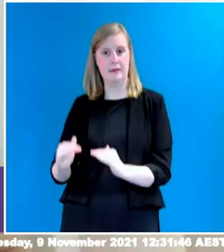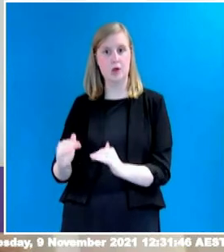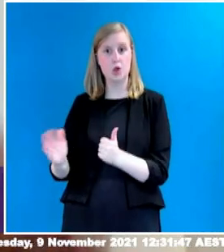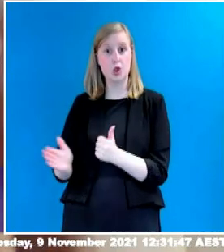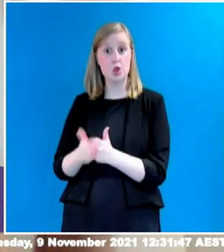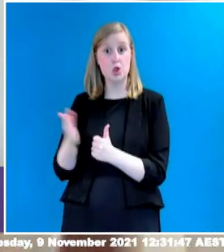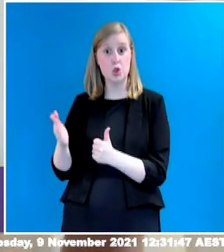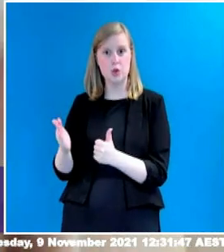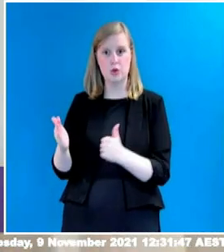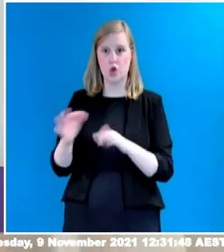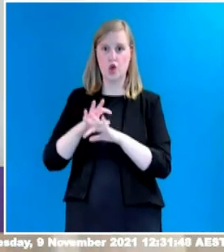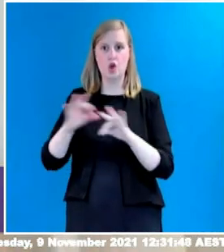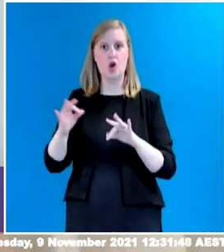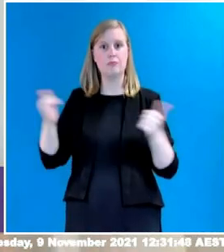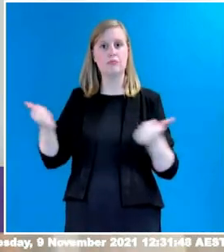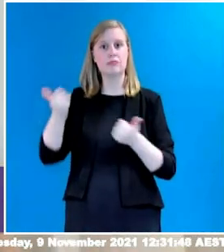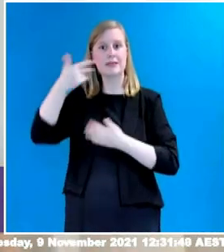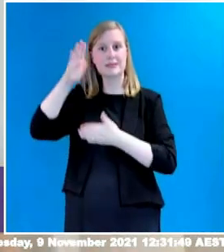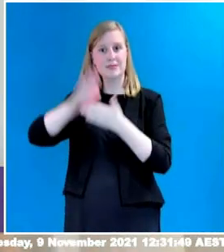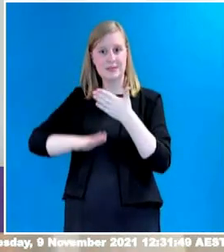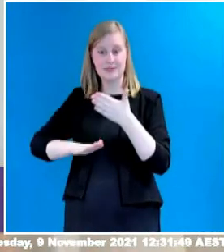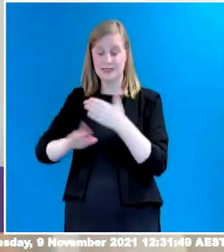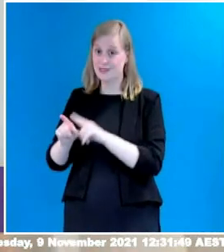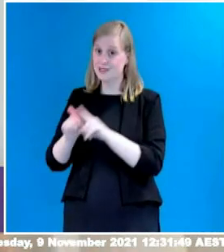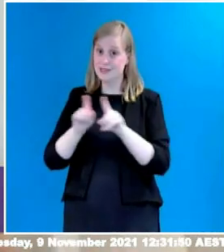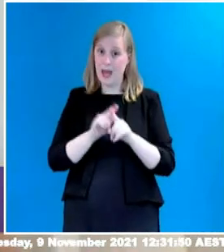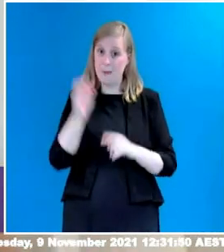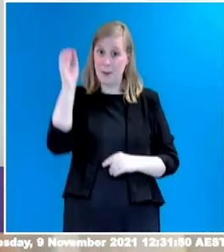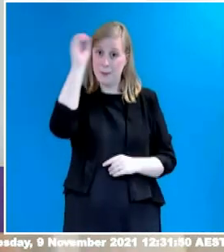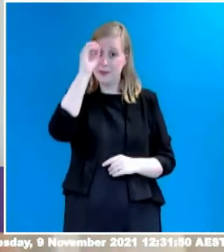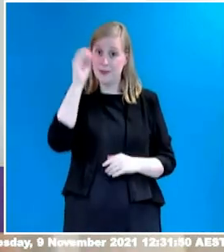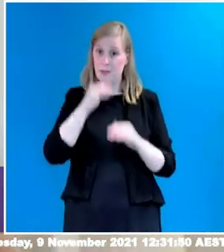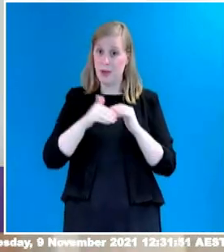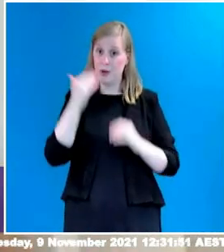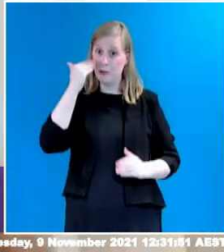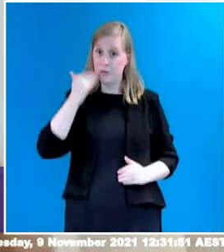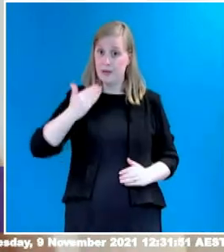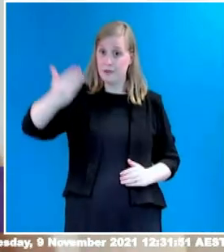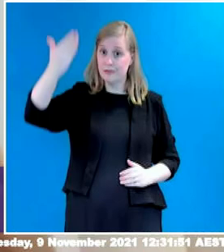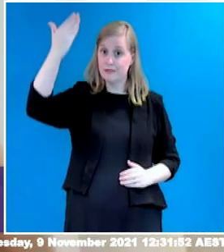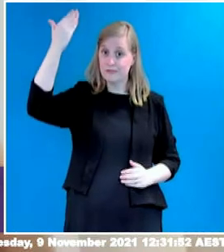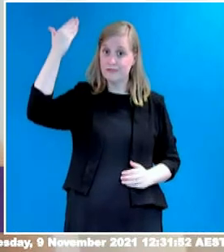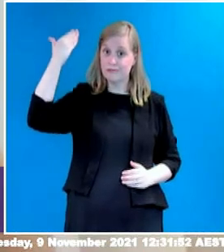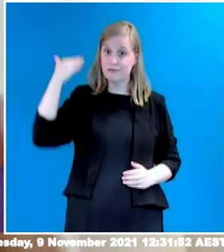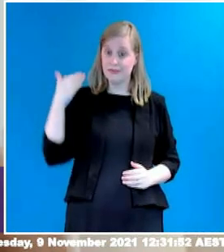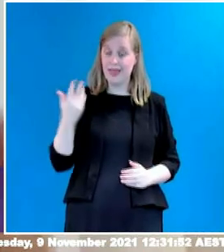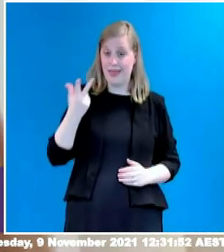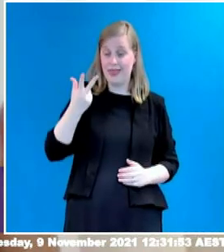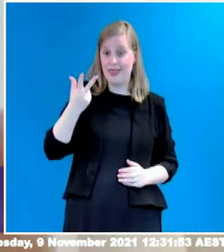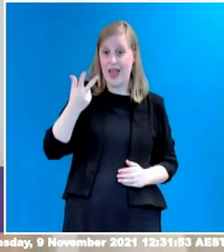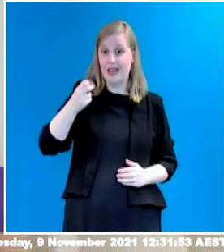Which is of course what they said about women back in the '80s. We know a lot of it is coming down to prejudice.